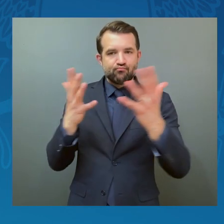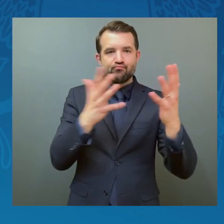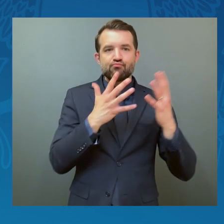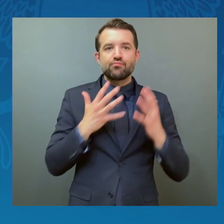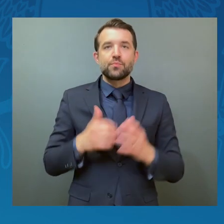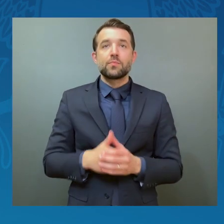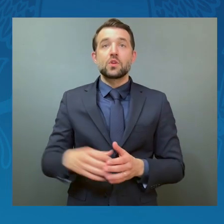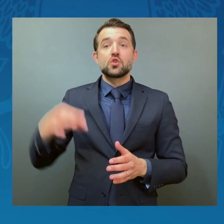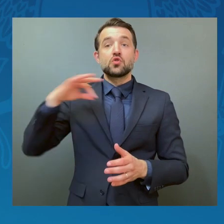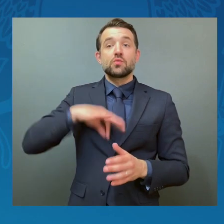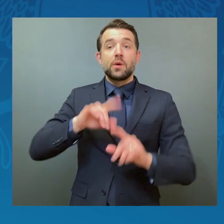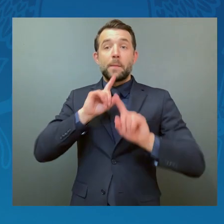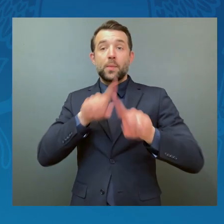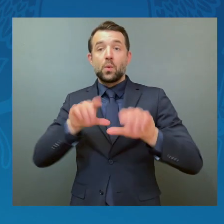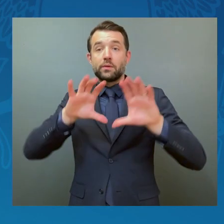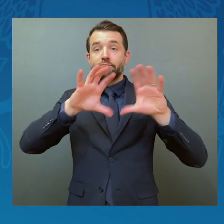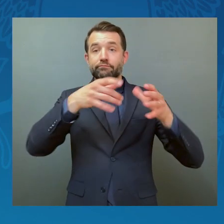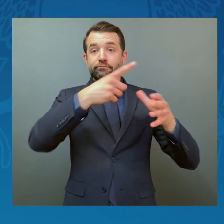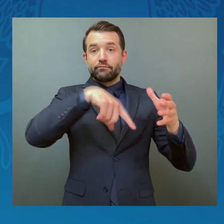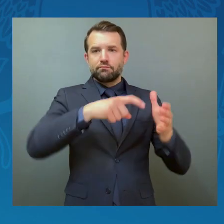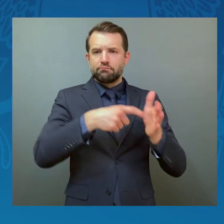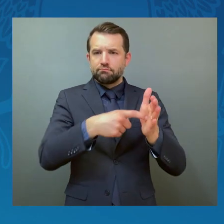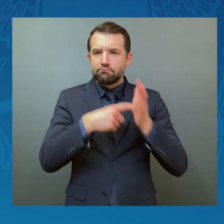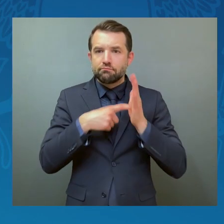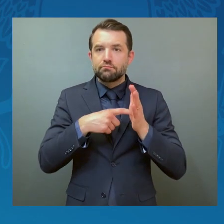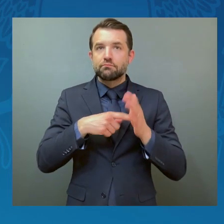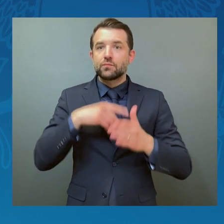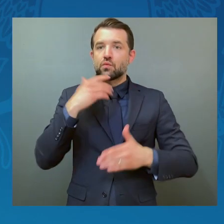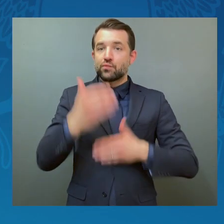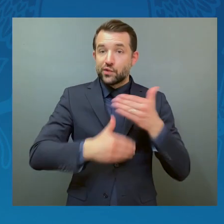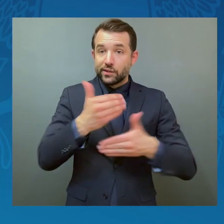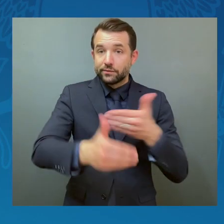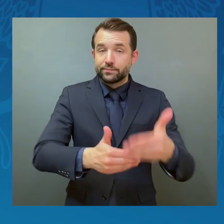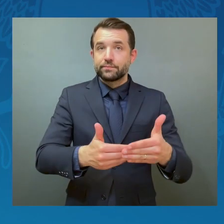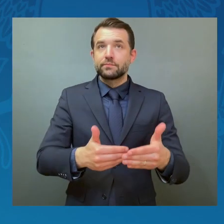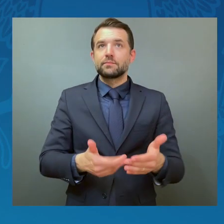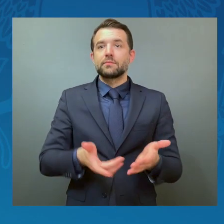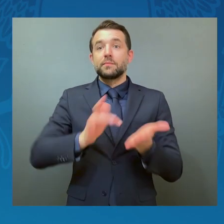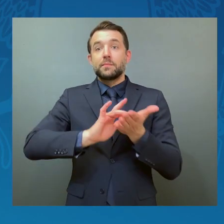toward completely erasing the effects of medical debt on credit reports,